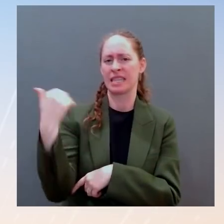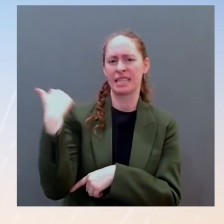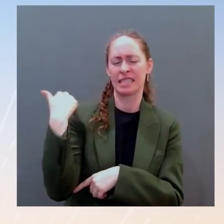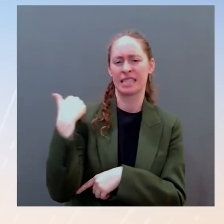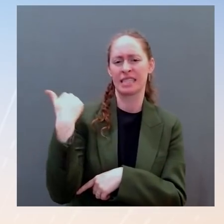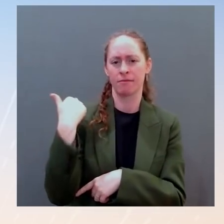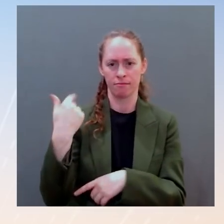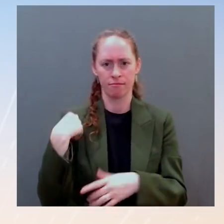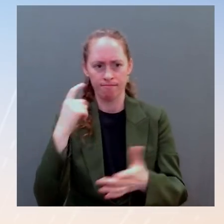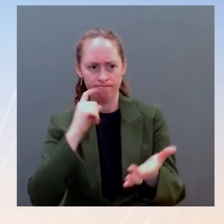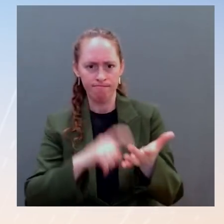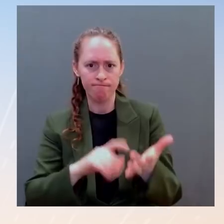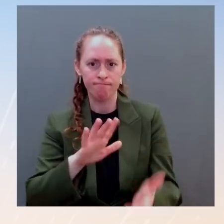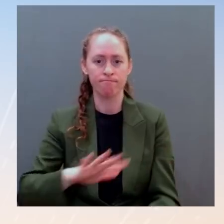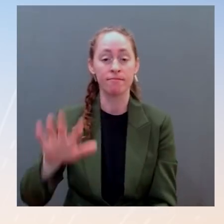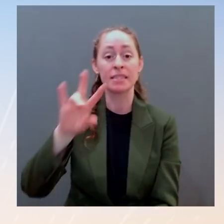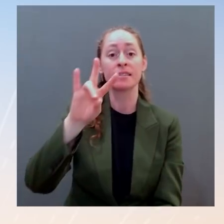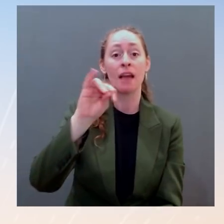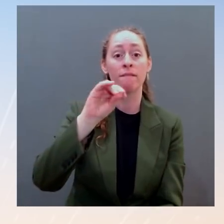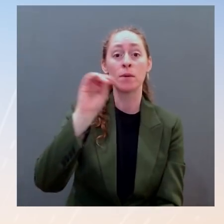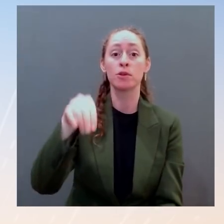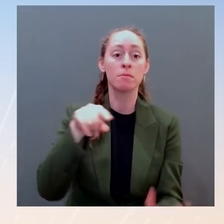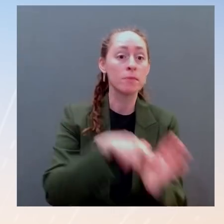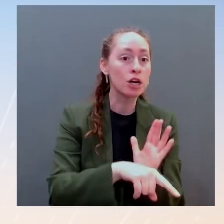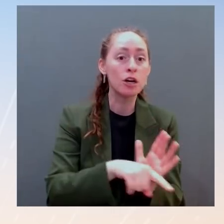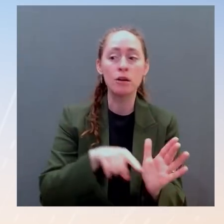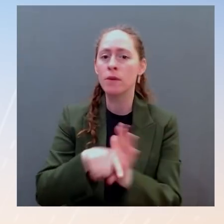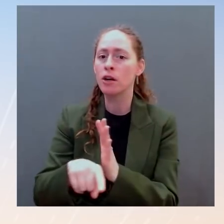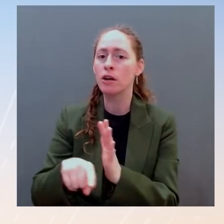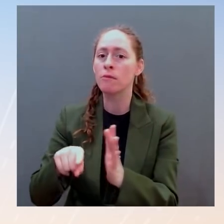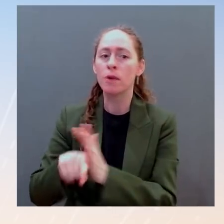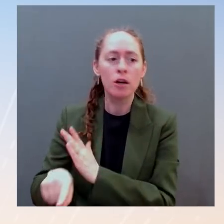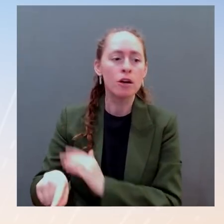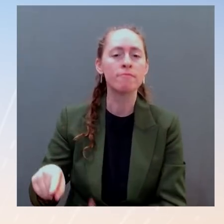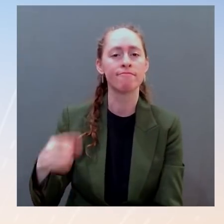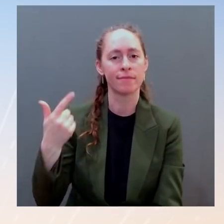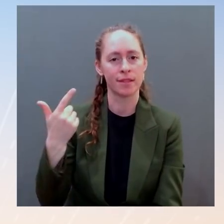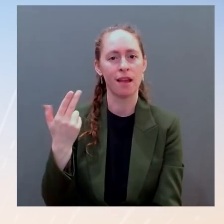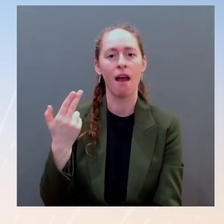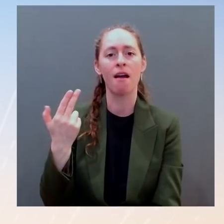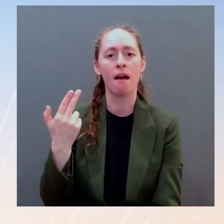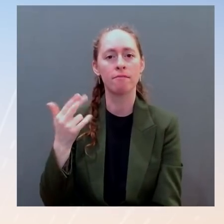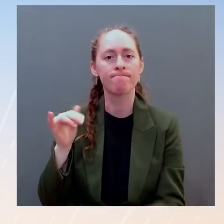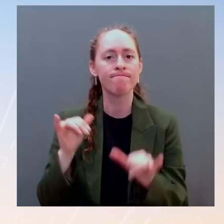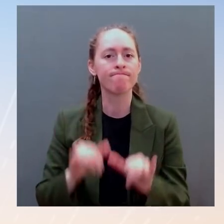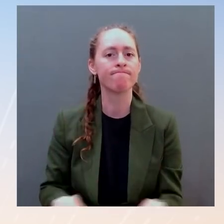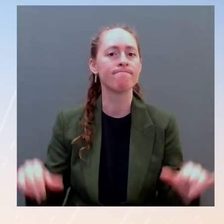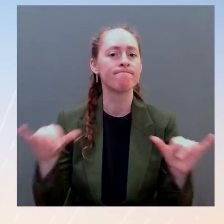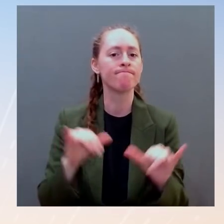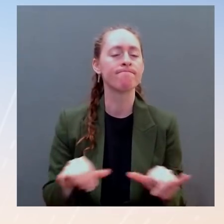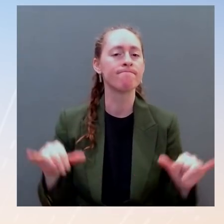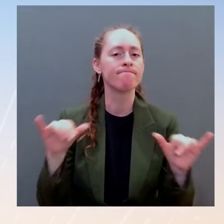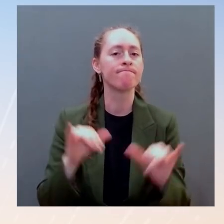it's all running together -- but two weeks ago now, I believe, about ghost guns and the steps that he is going to continue to take to address ghost guns,